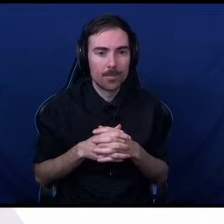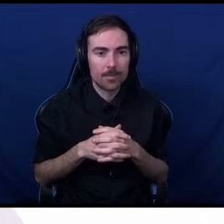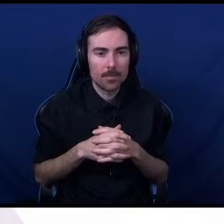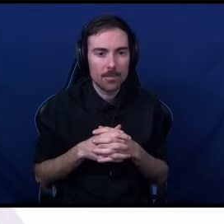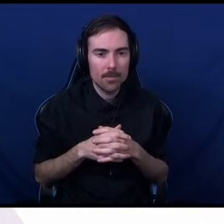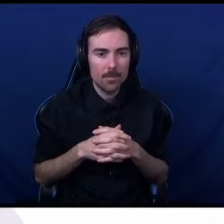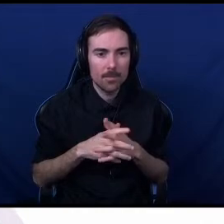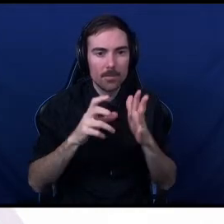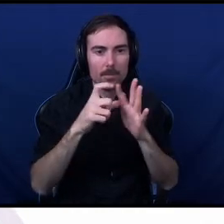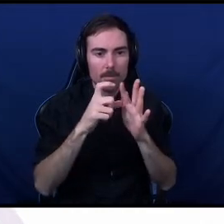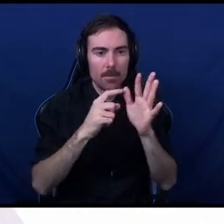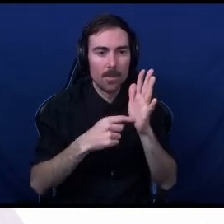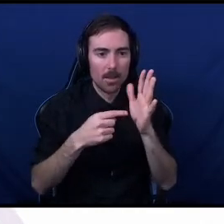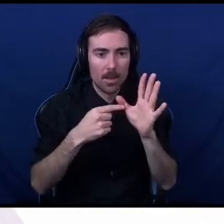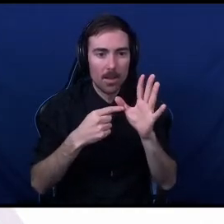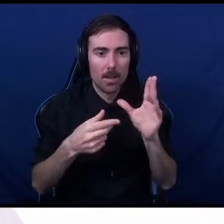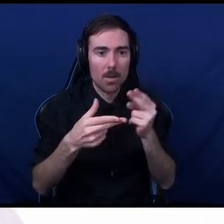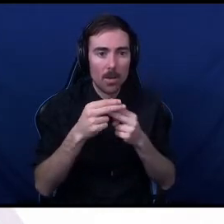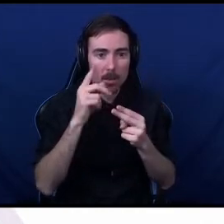around people with disability that we need to get better at,